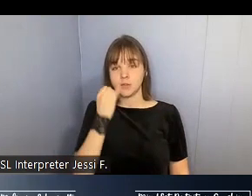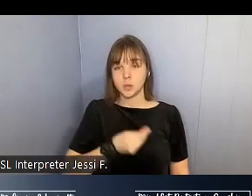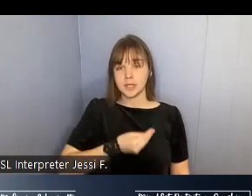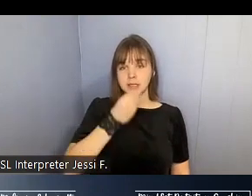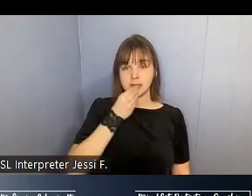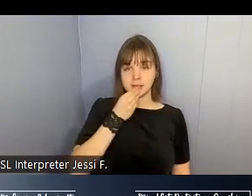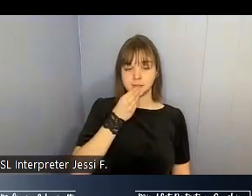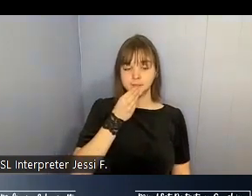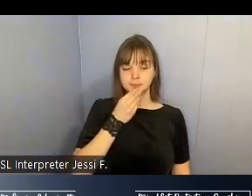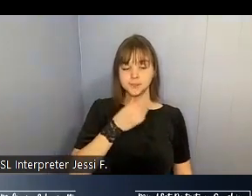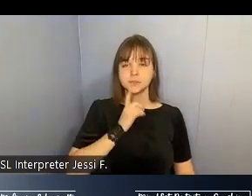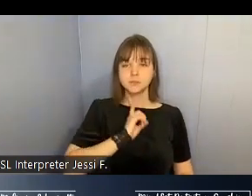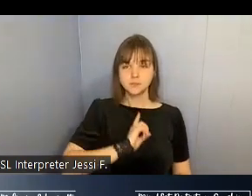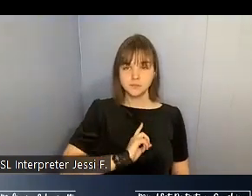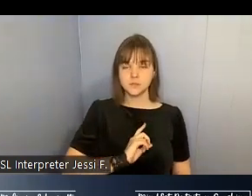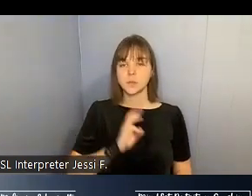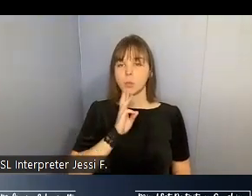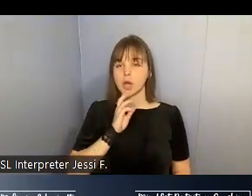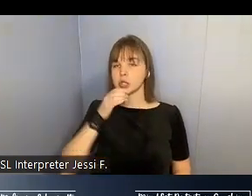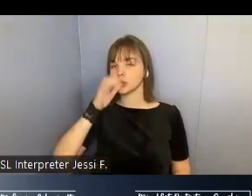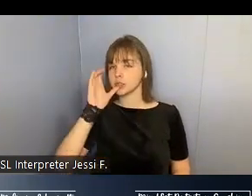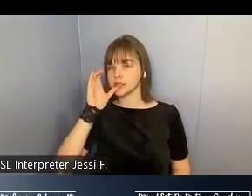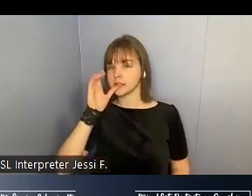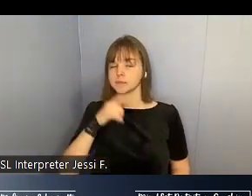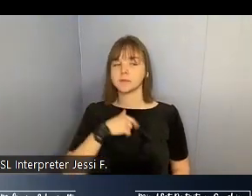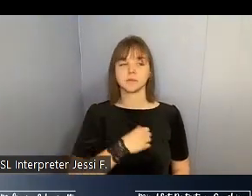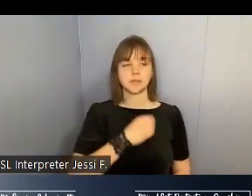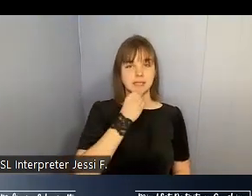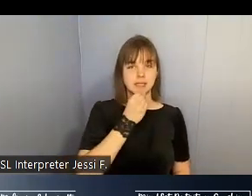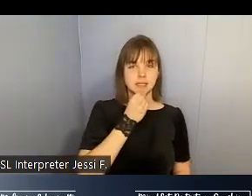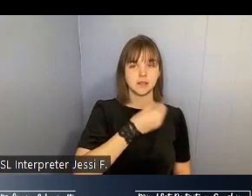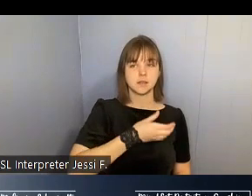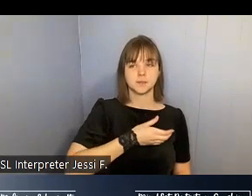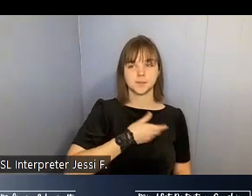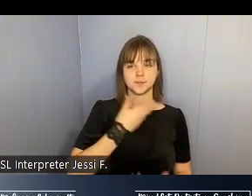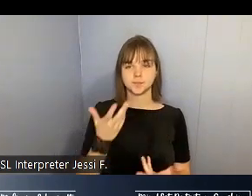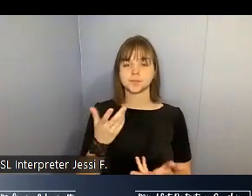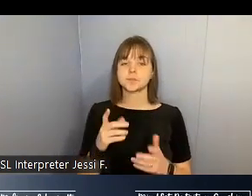whatever that favorite thing is on your plate, save that for last because that speaks to satiety.